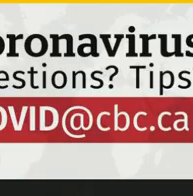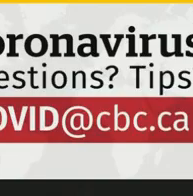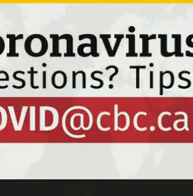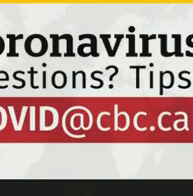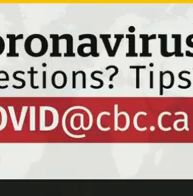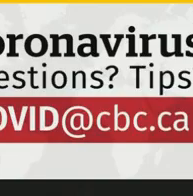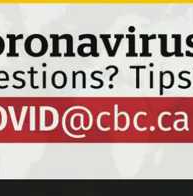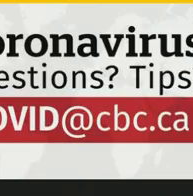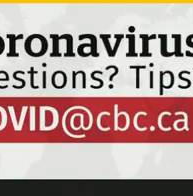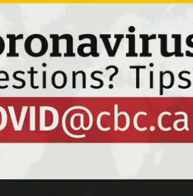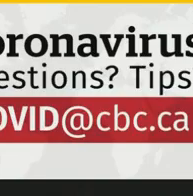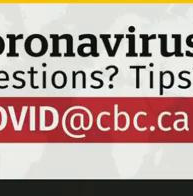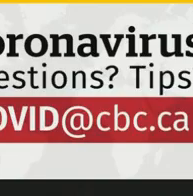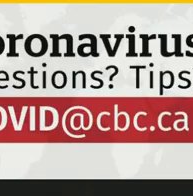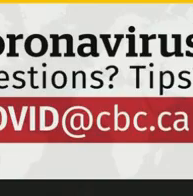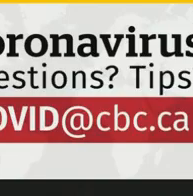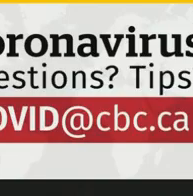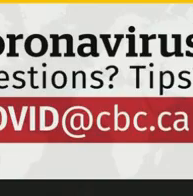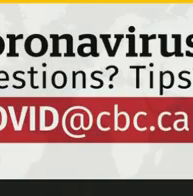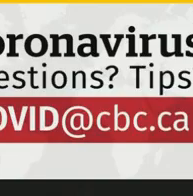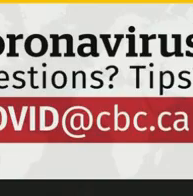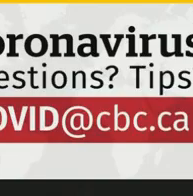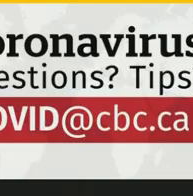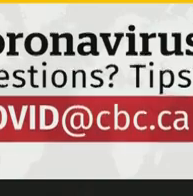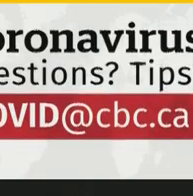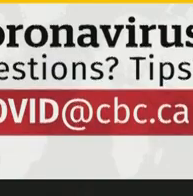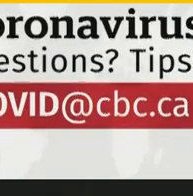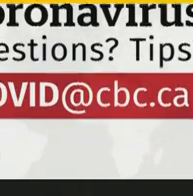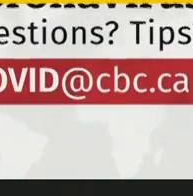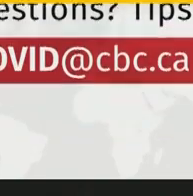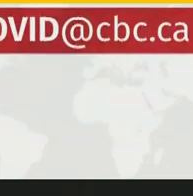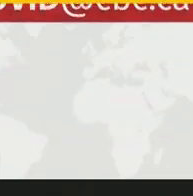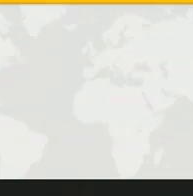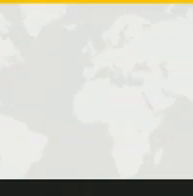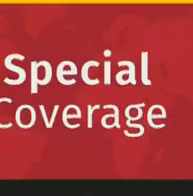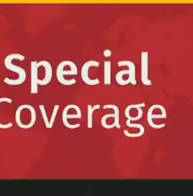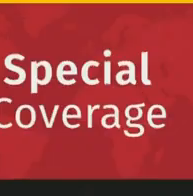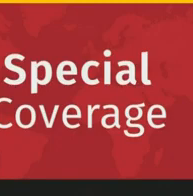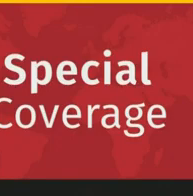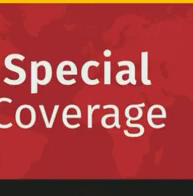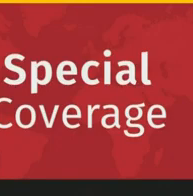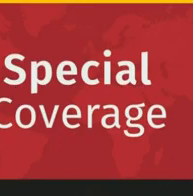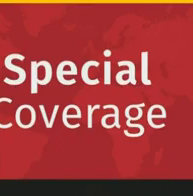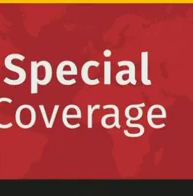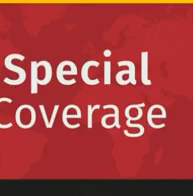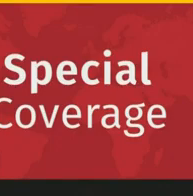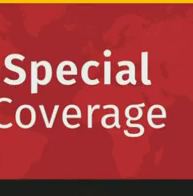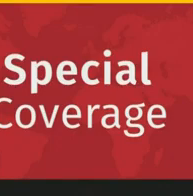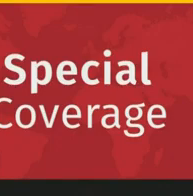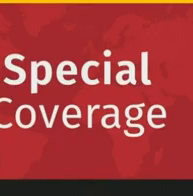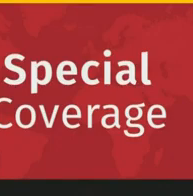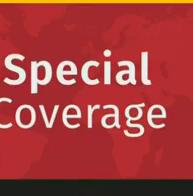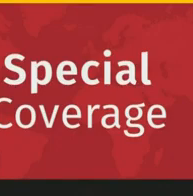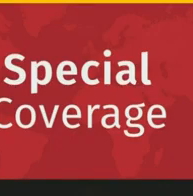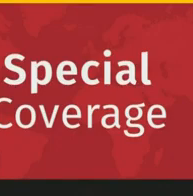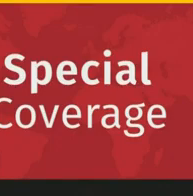WERE DIRECTED AT THIS POINT --